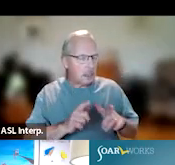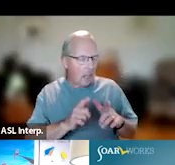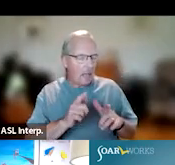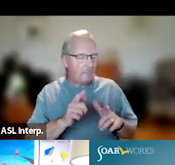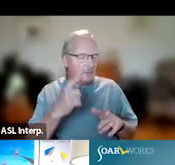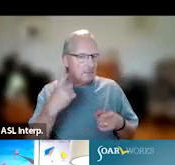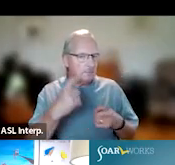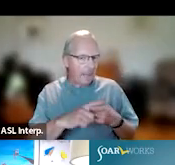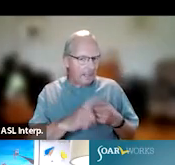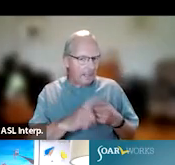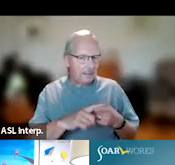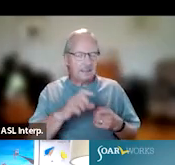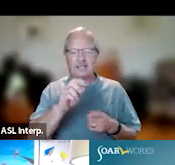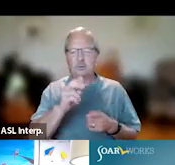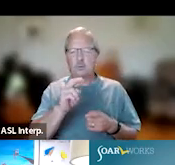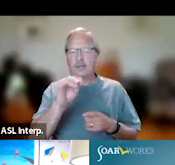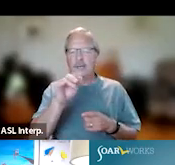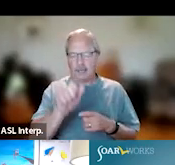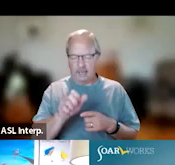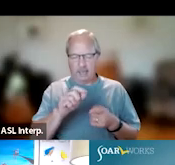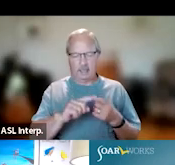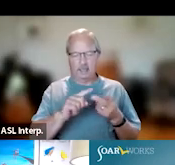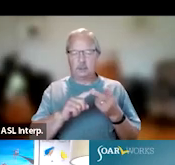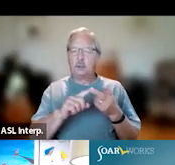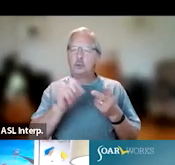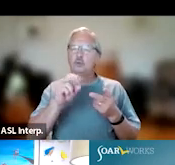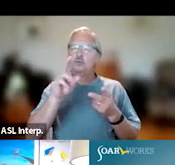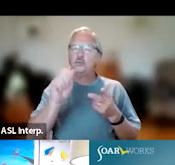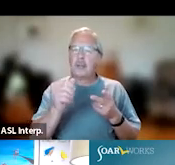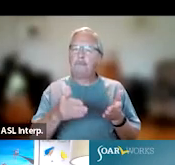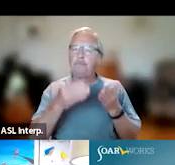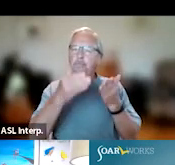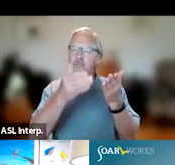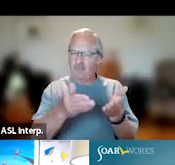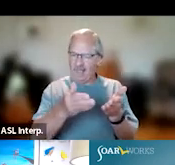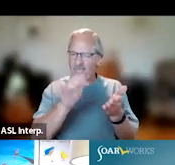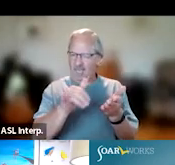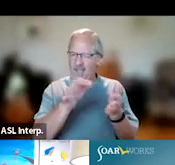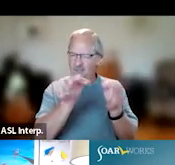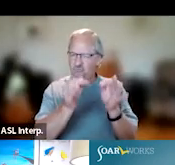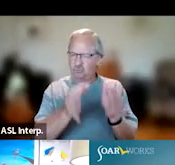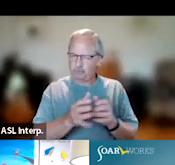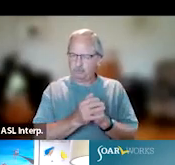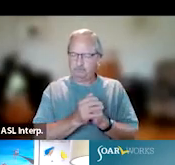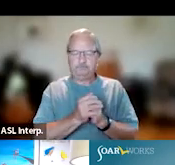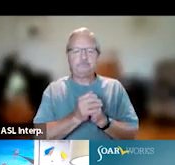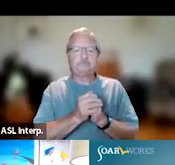Enrique and Suzanne are providing that interpretation for you and you can choose that language,